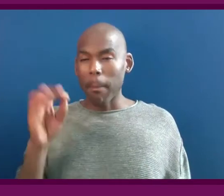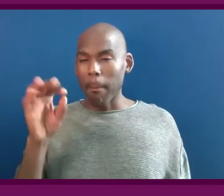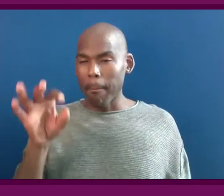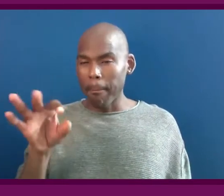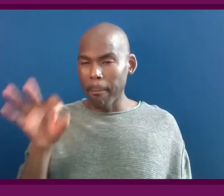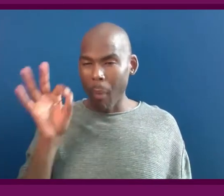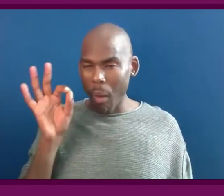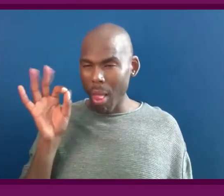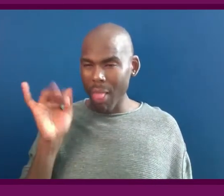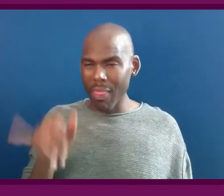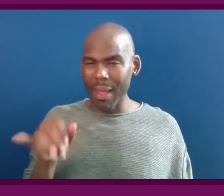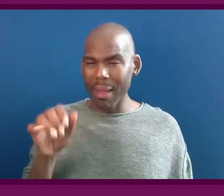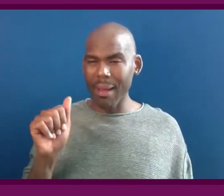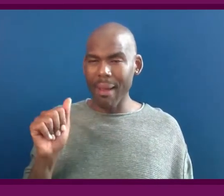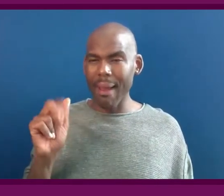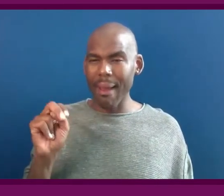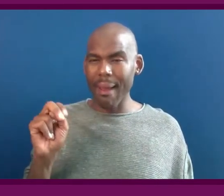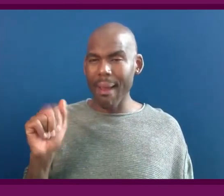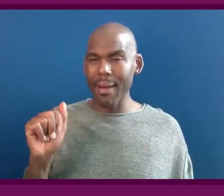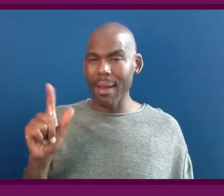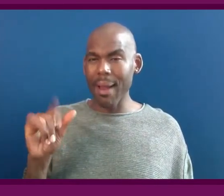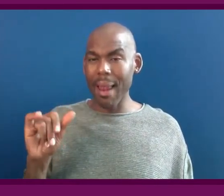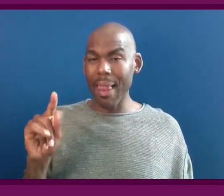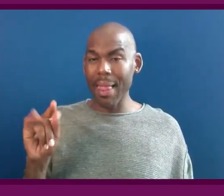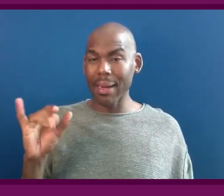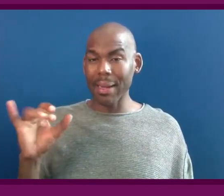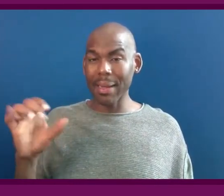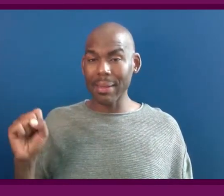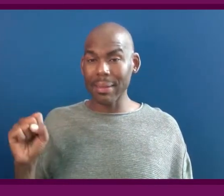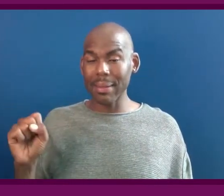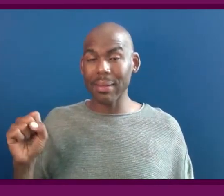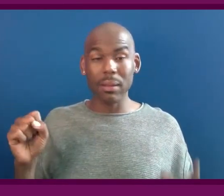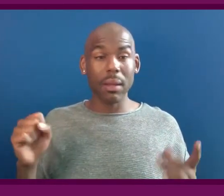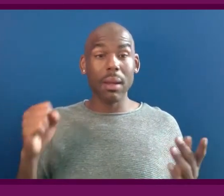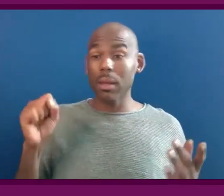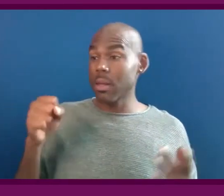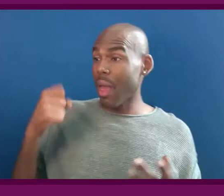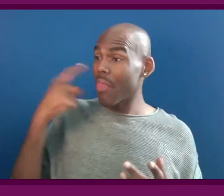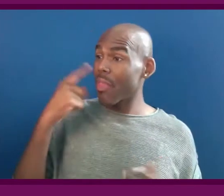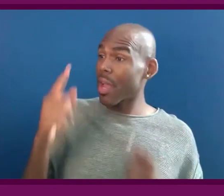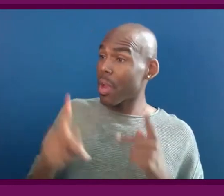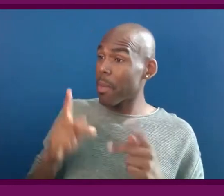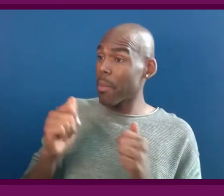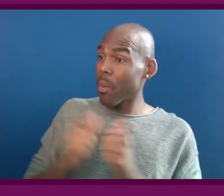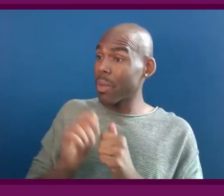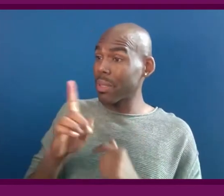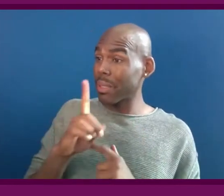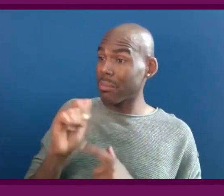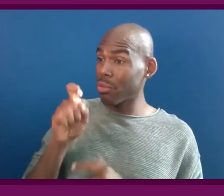Ashley Inkumsah: Yeah. I think people with disabilities should be even involved in that process.